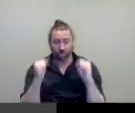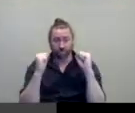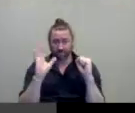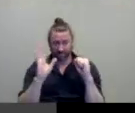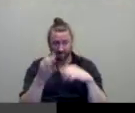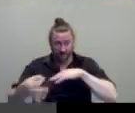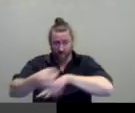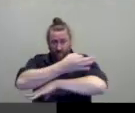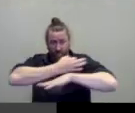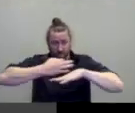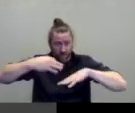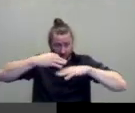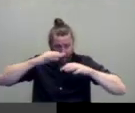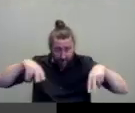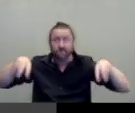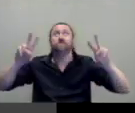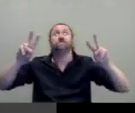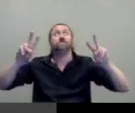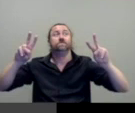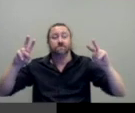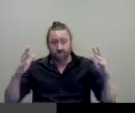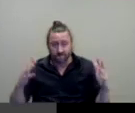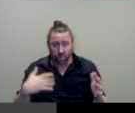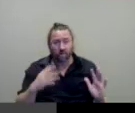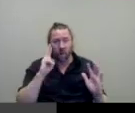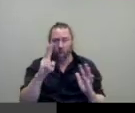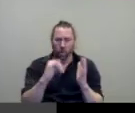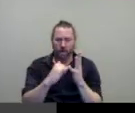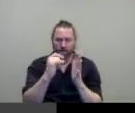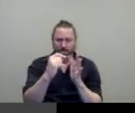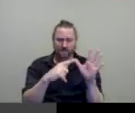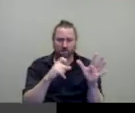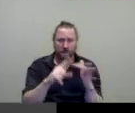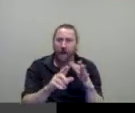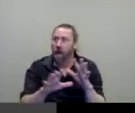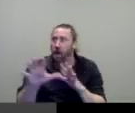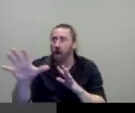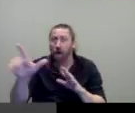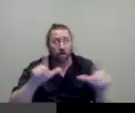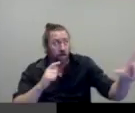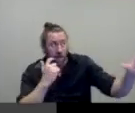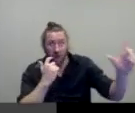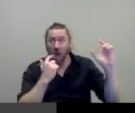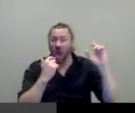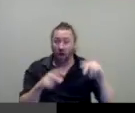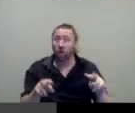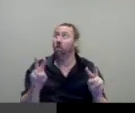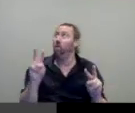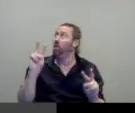so in turn they really draw attention to the space that they are hung in they make us look up and